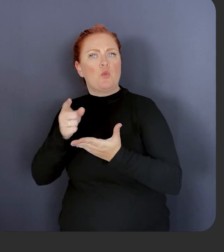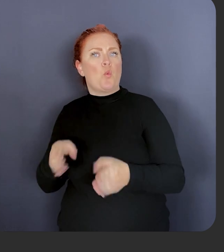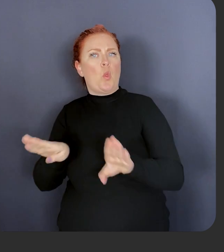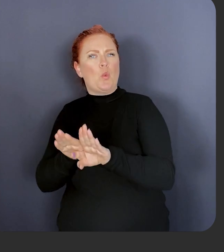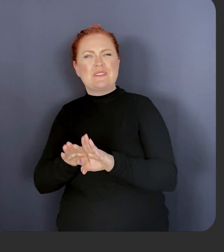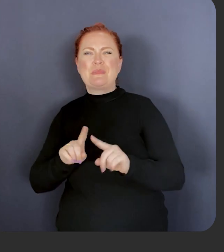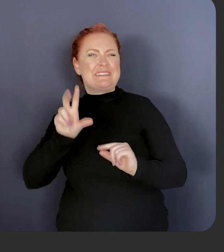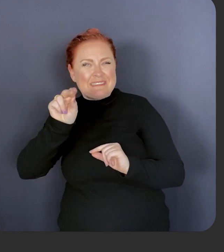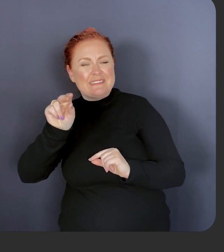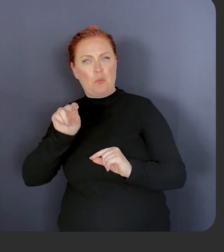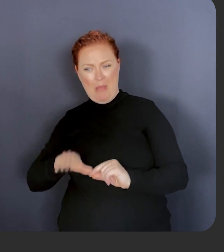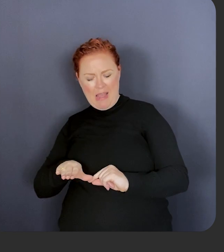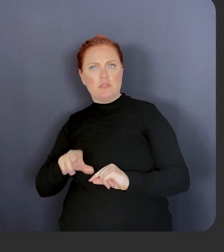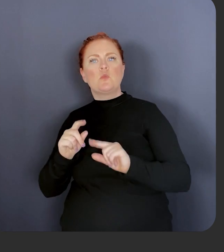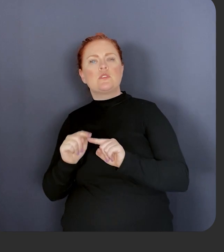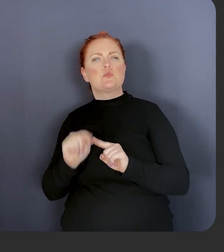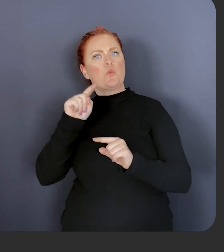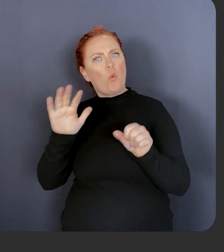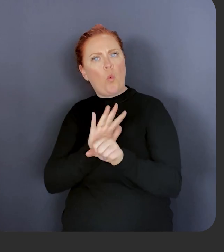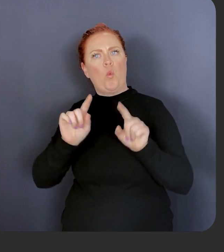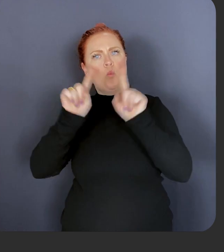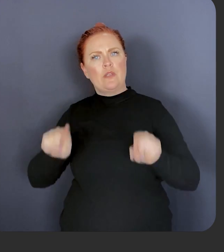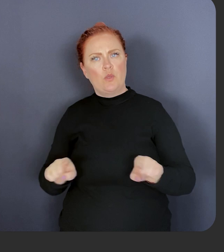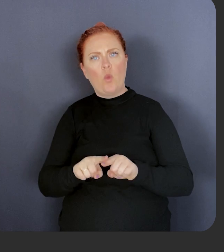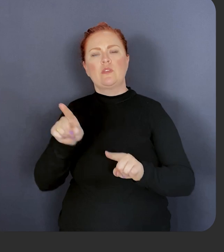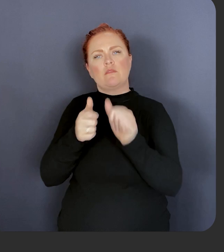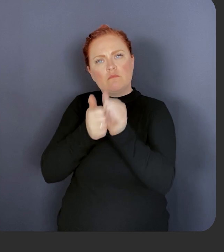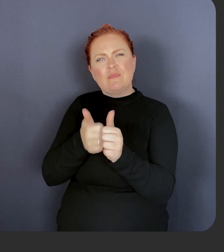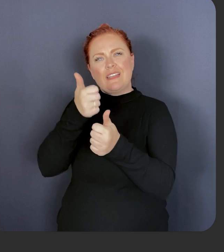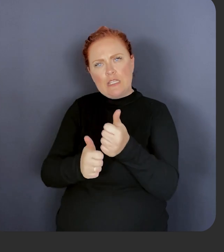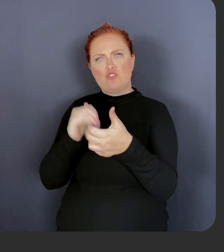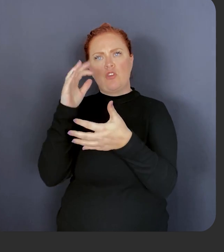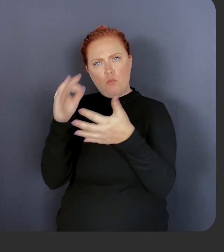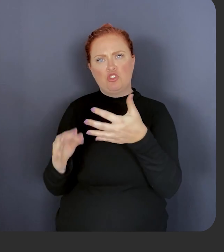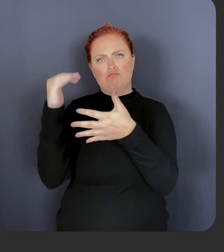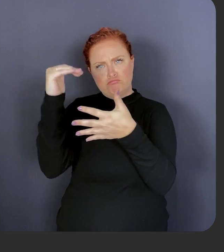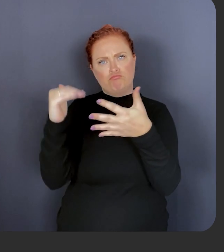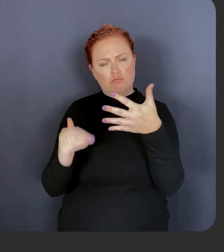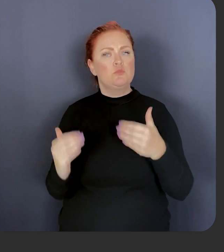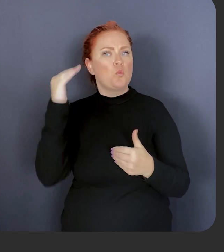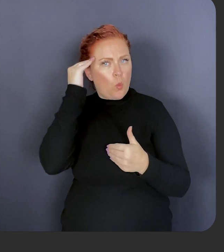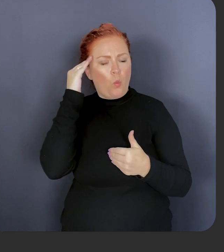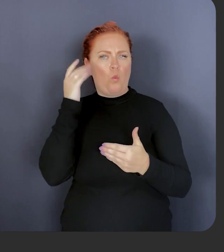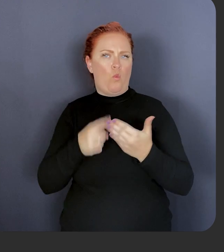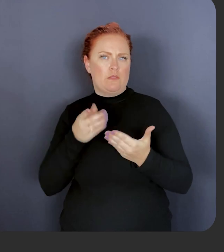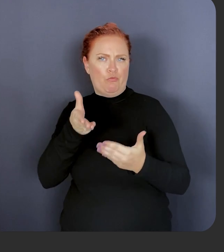And so I want to actually move the focus to the entire window so that you go through each of the colors before doing that so that you know about that.